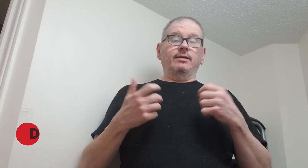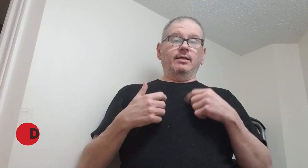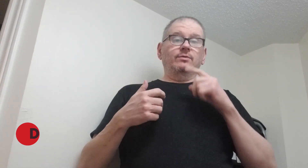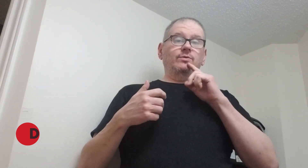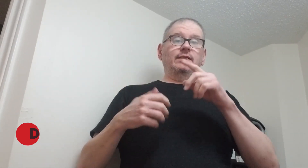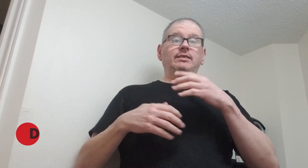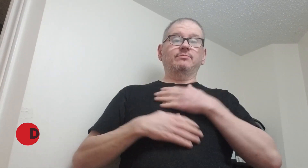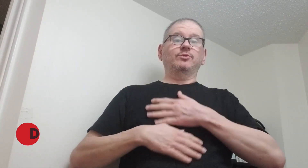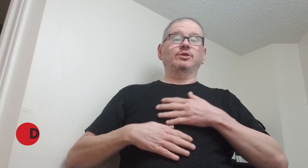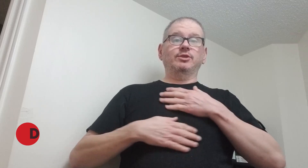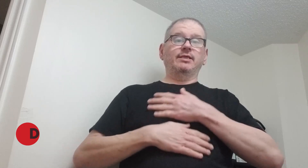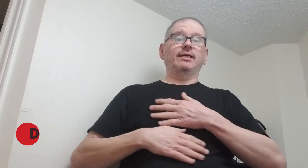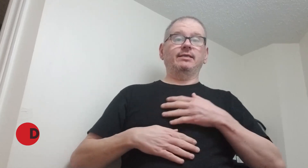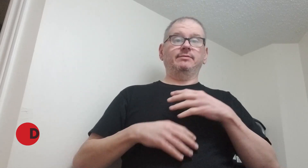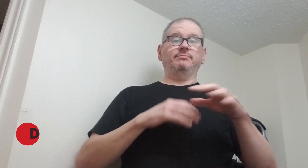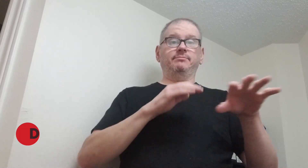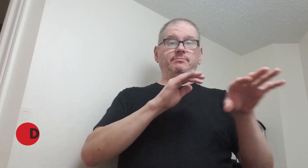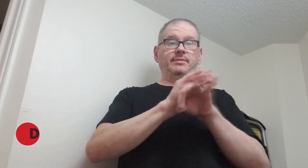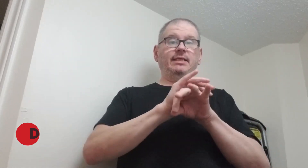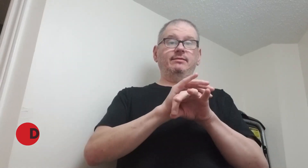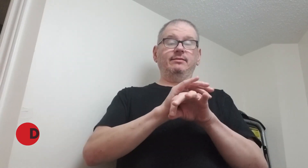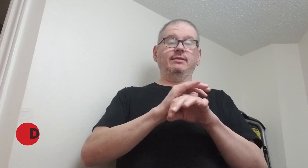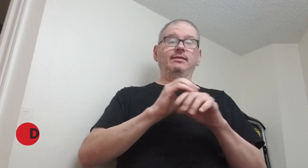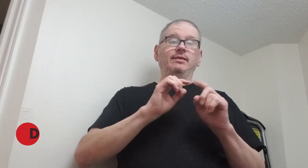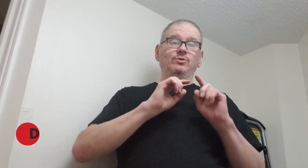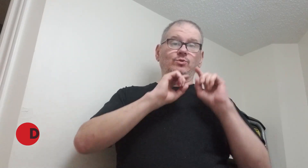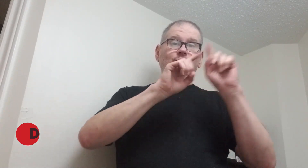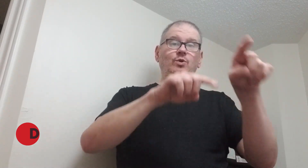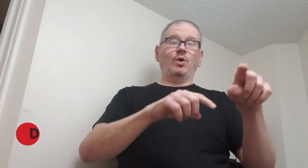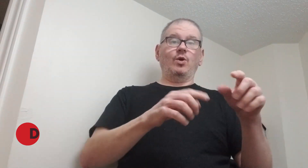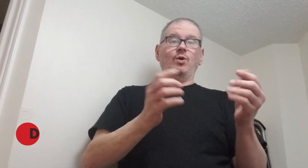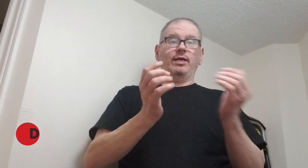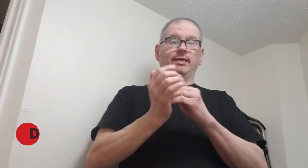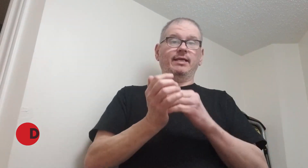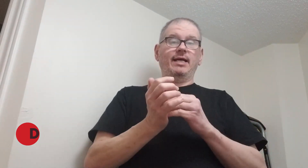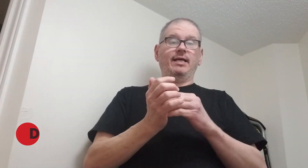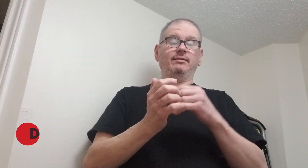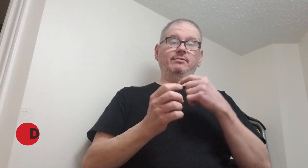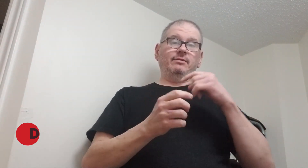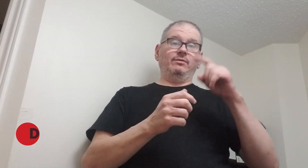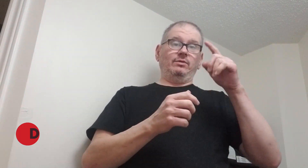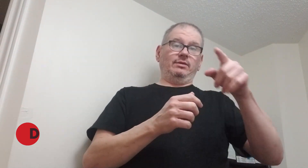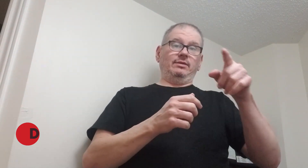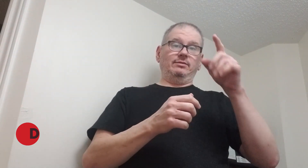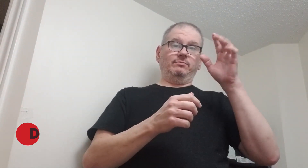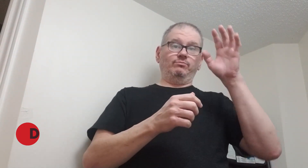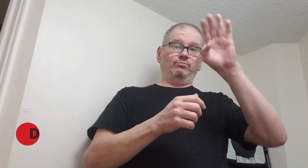I really appreciate being selected to go to the Deaflympics